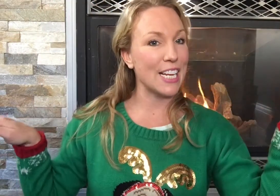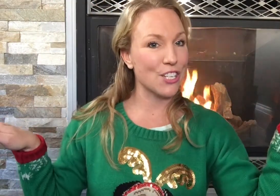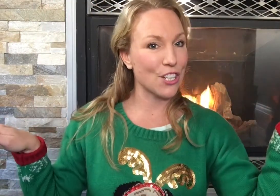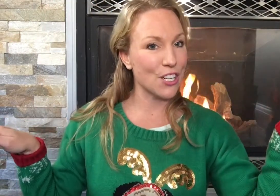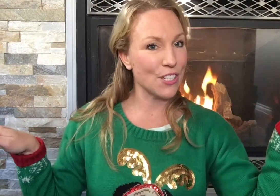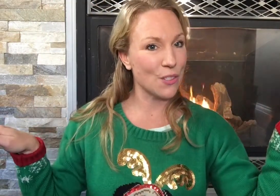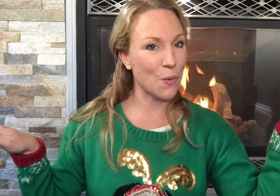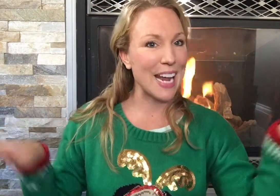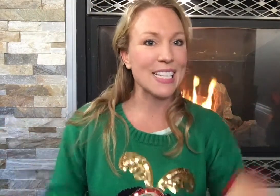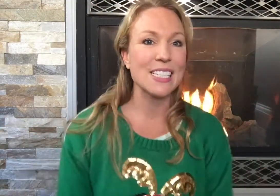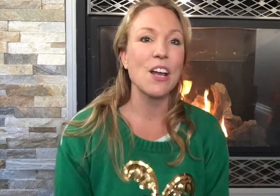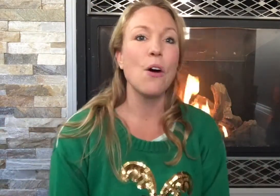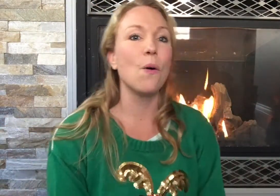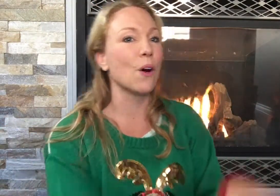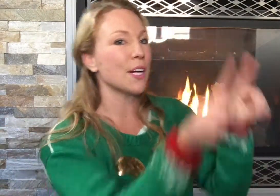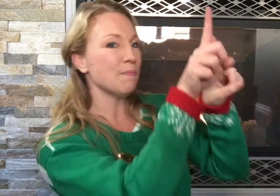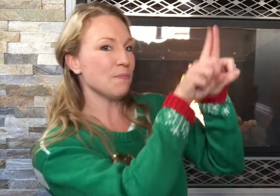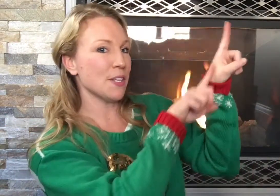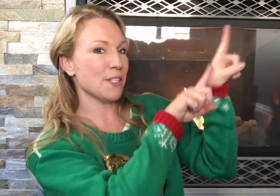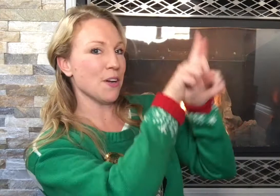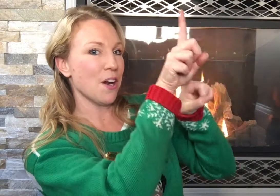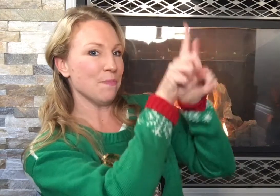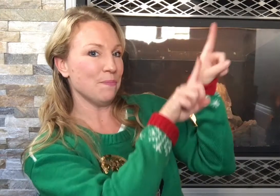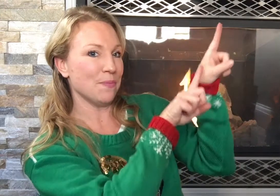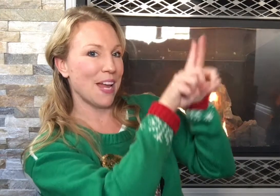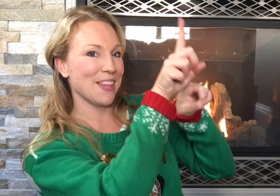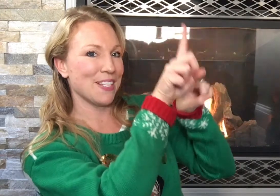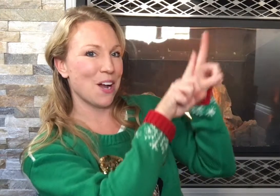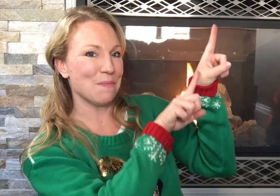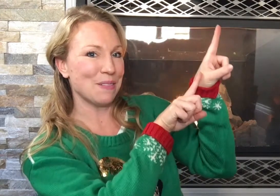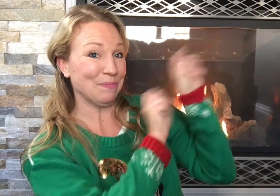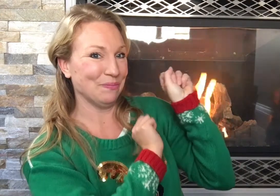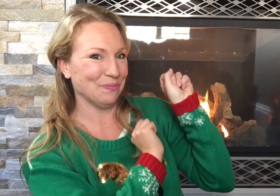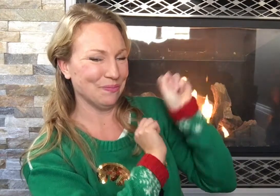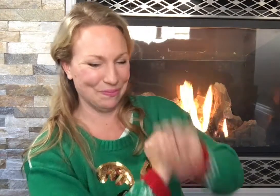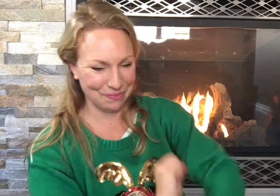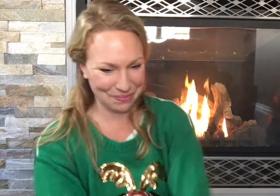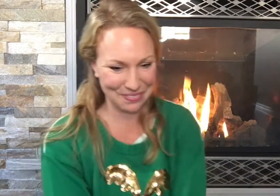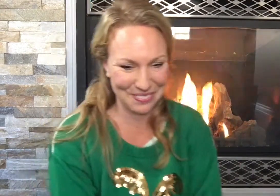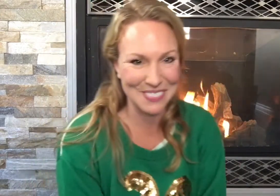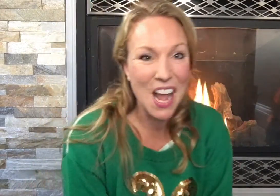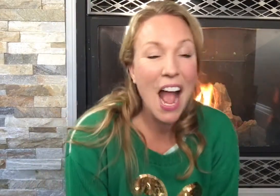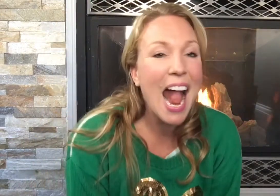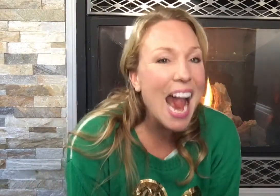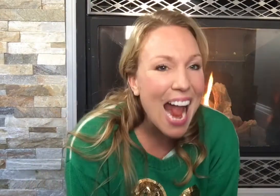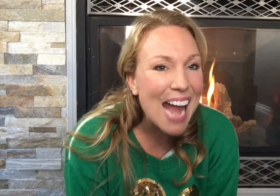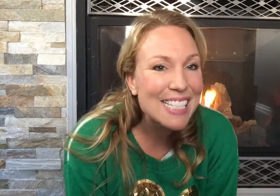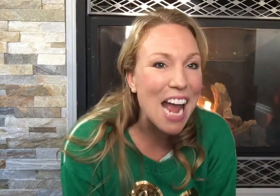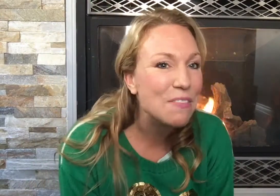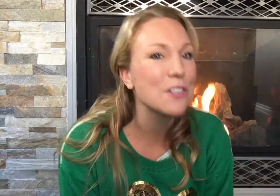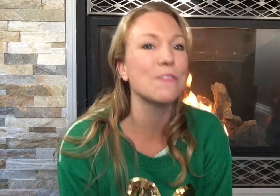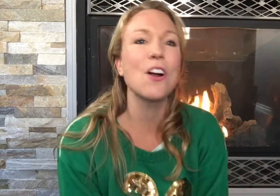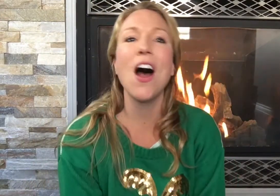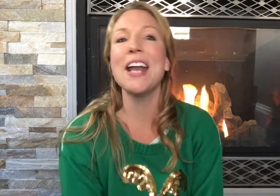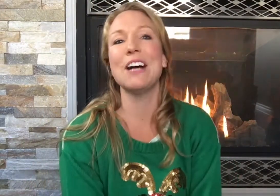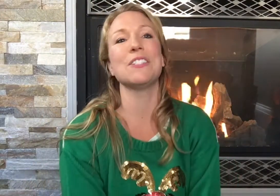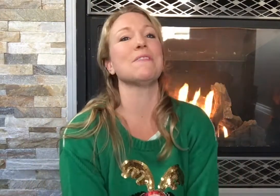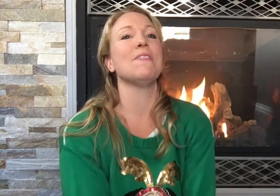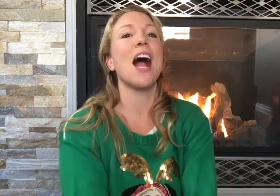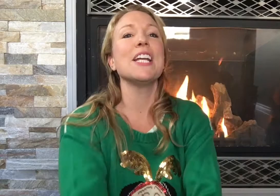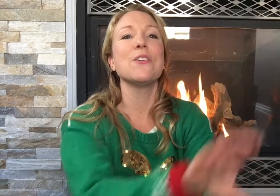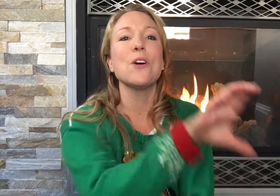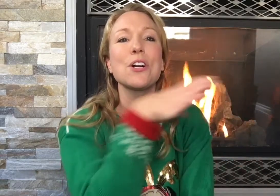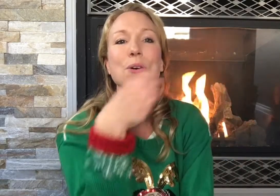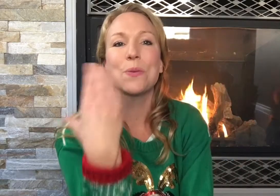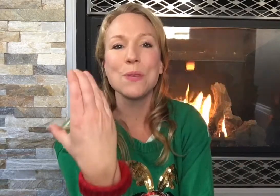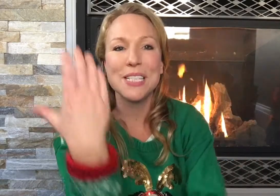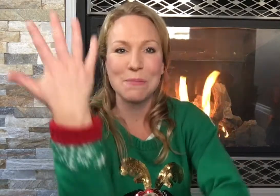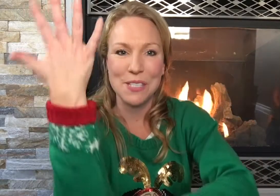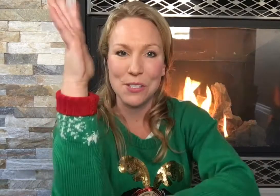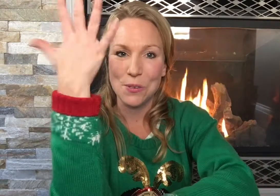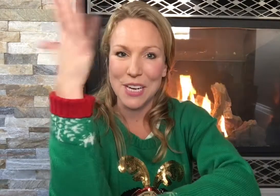the wings, or a STAR at the top. And after you've gone out to find your CHRISTMAS TREE,